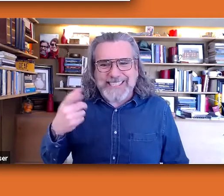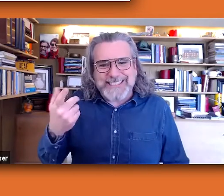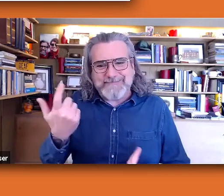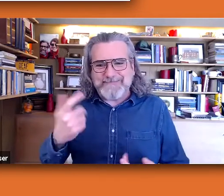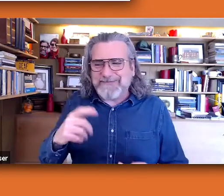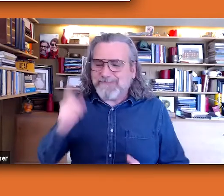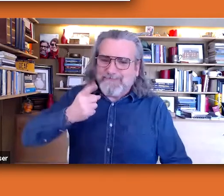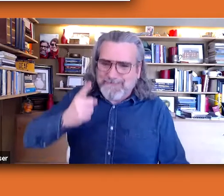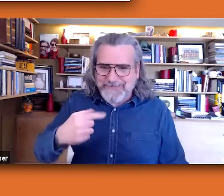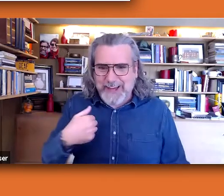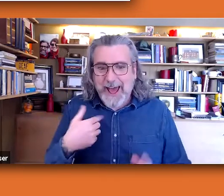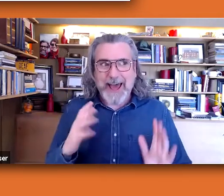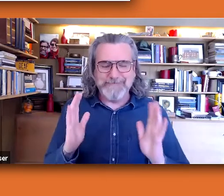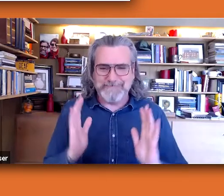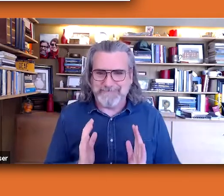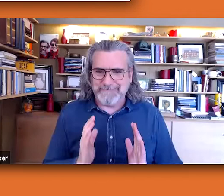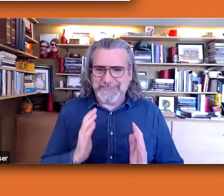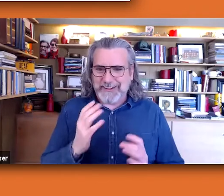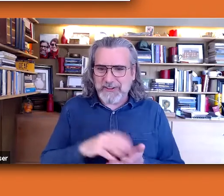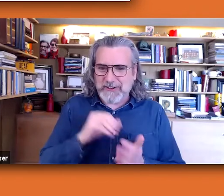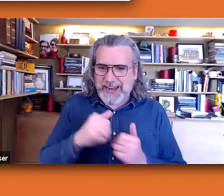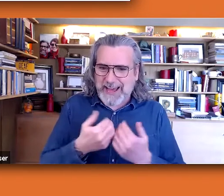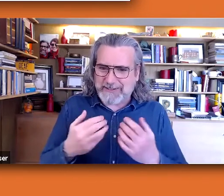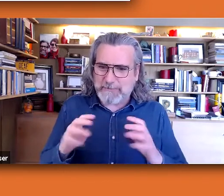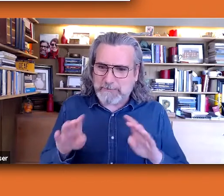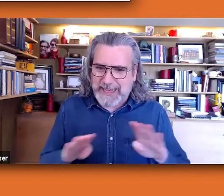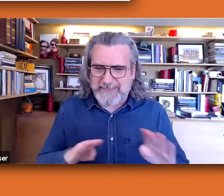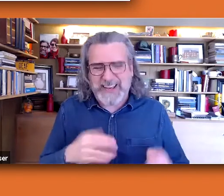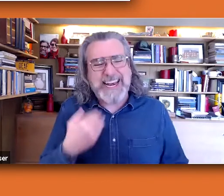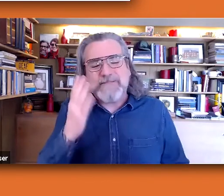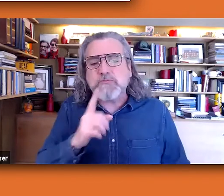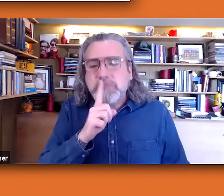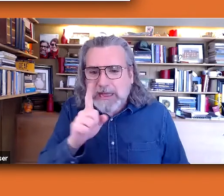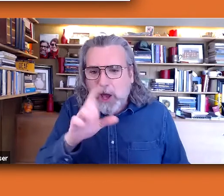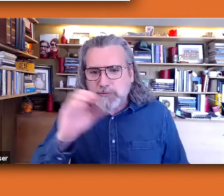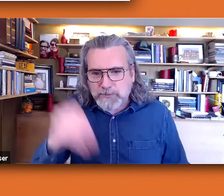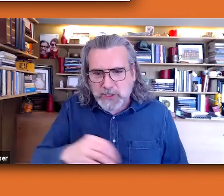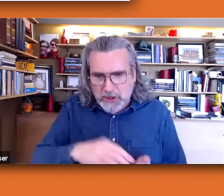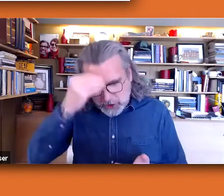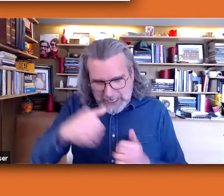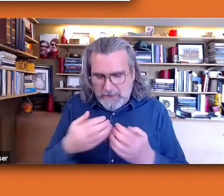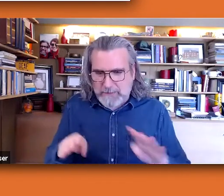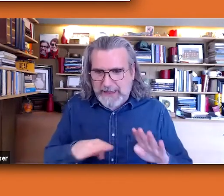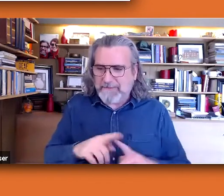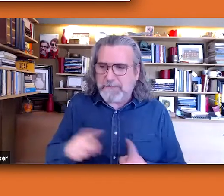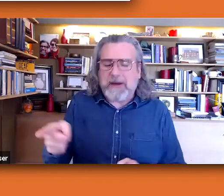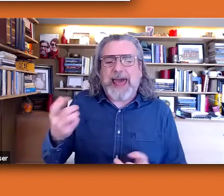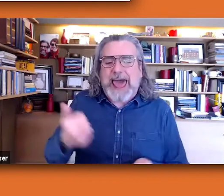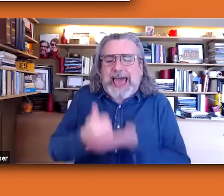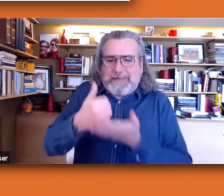so I needed someone to sort of pull me back in line and teach me how to behave. I don't know if I ever really 100% learned how to behave,